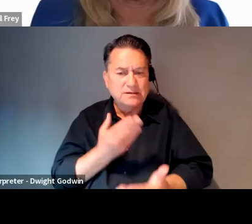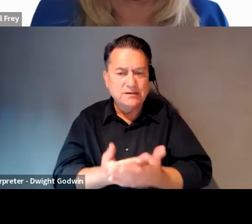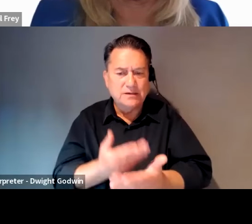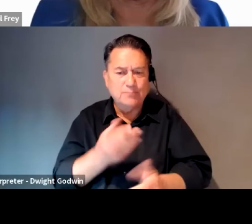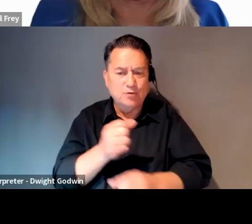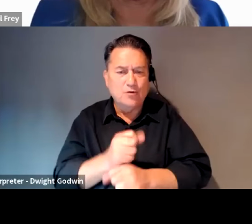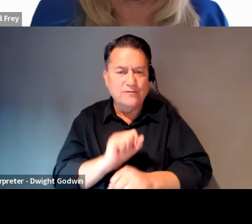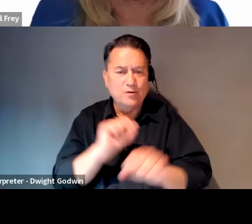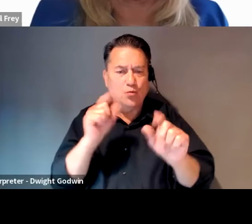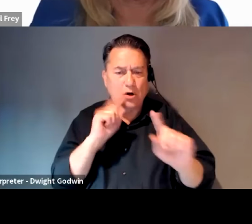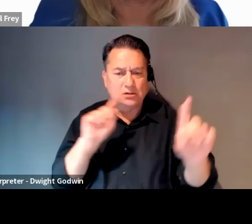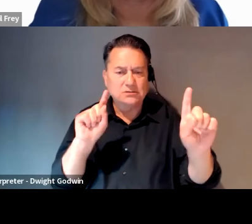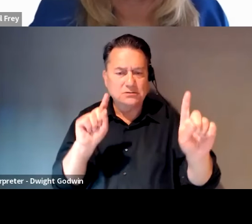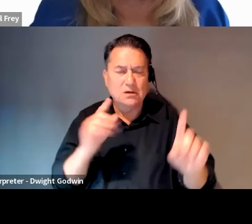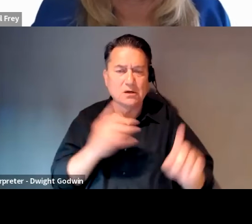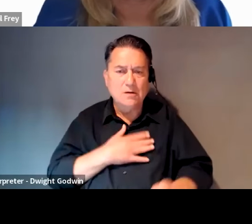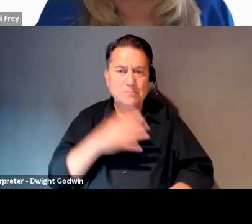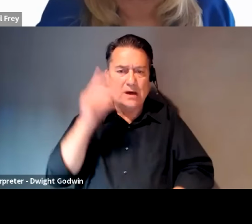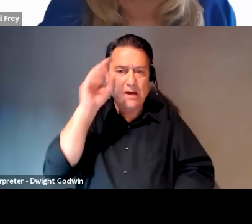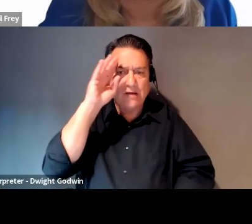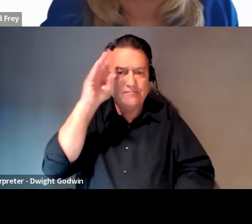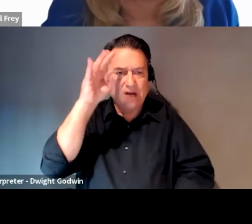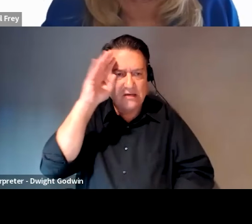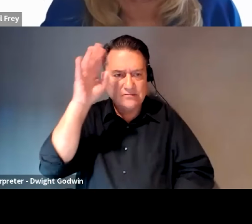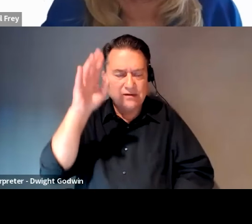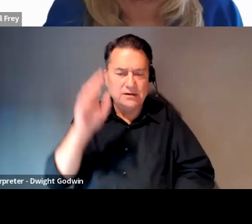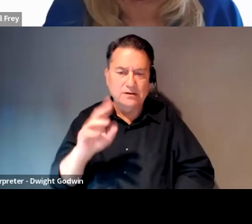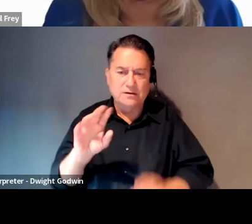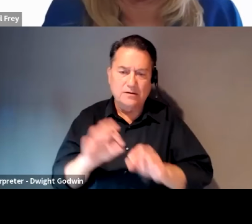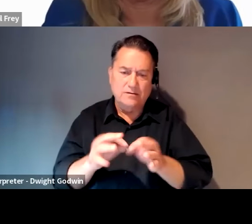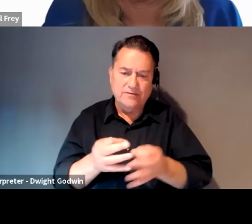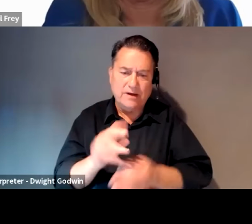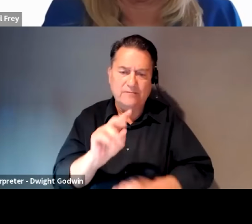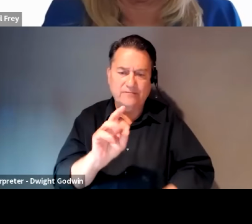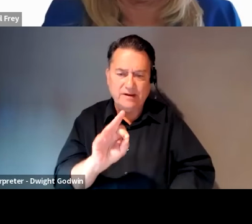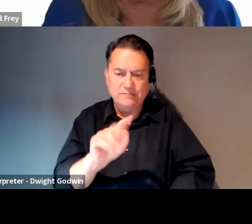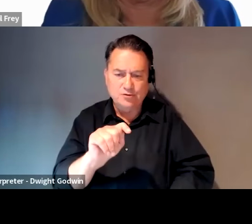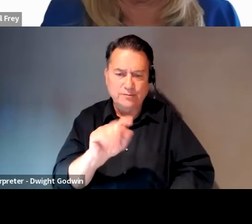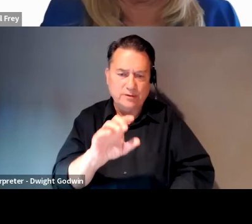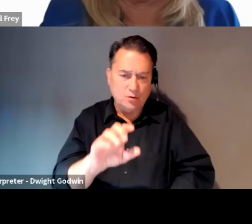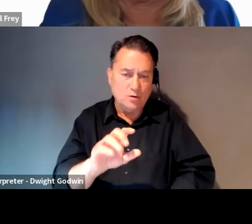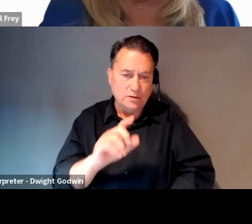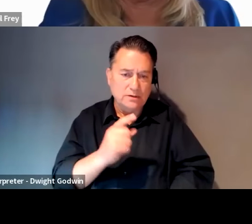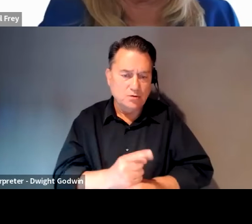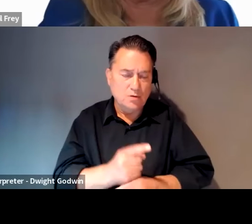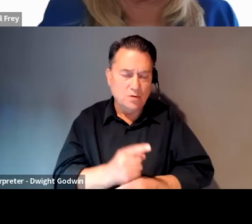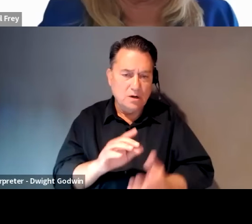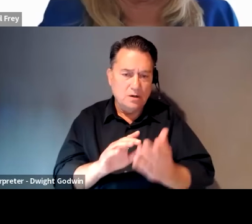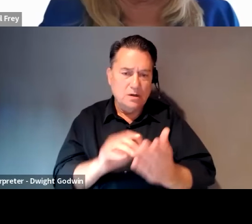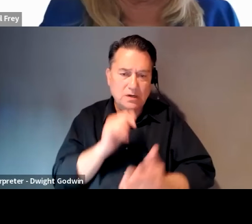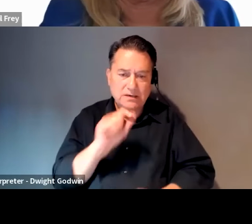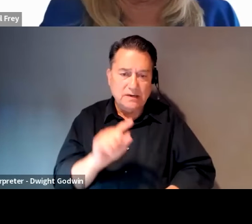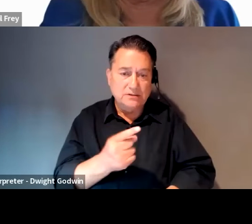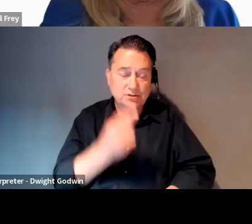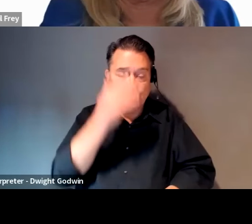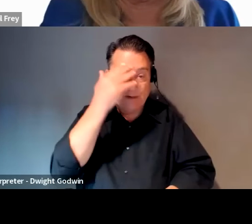My philosophy is that family treatment court is the right approach, not just because our families